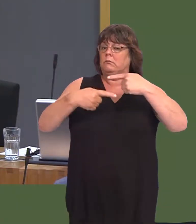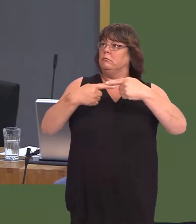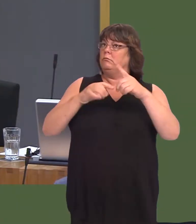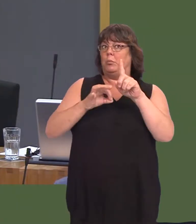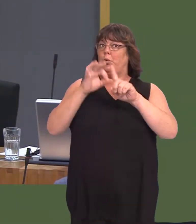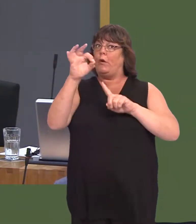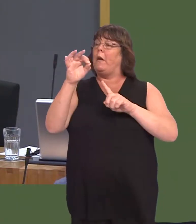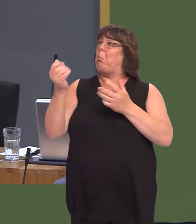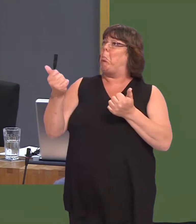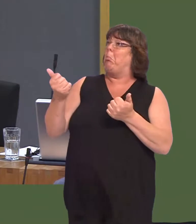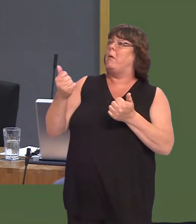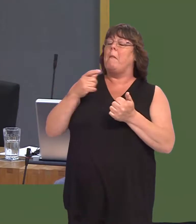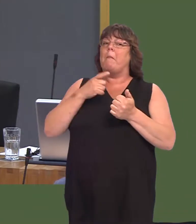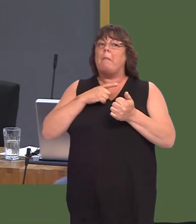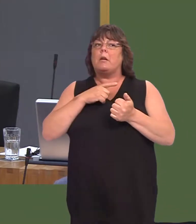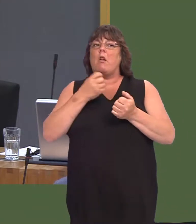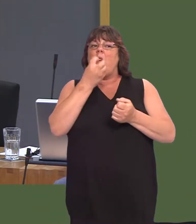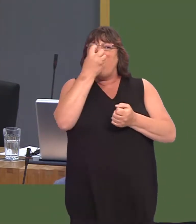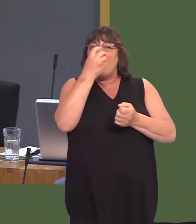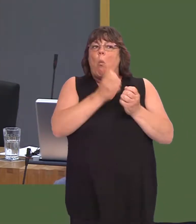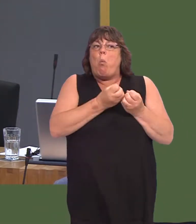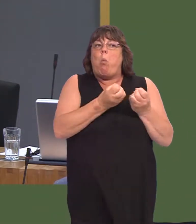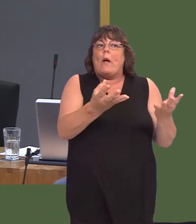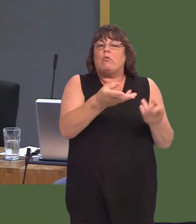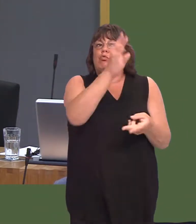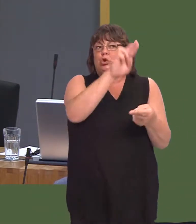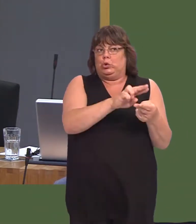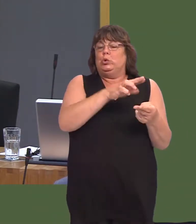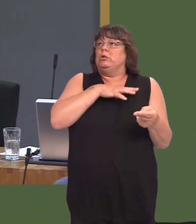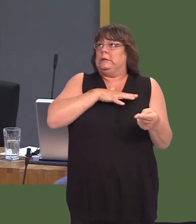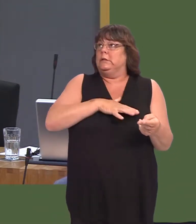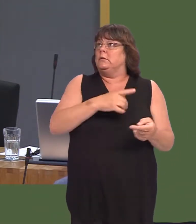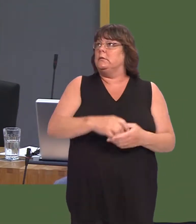that the main focus should now be on reducing waste in the first place.